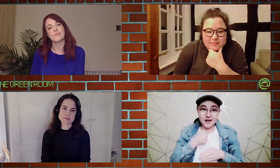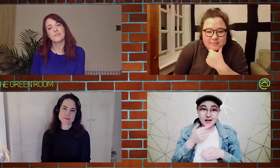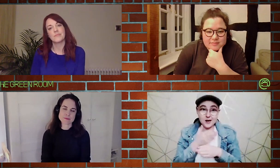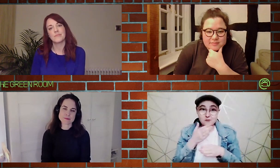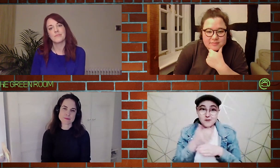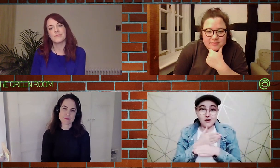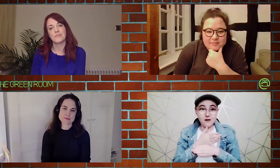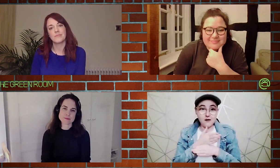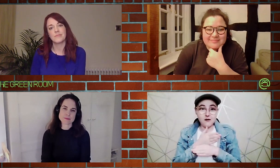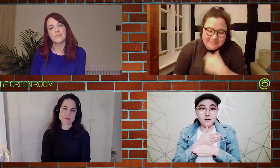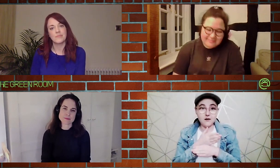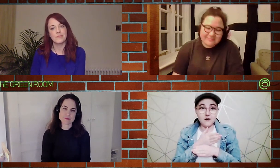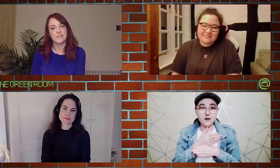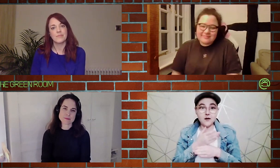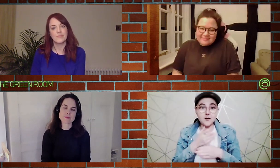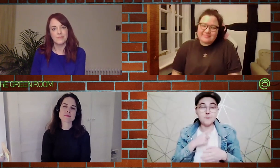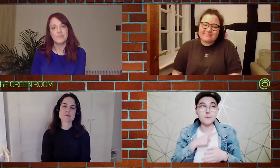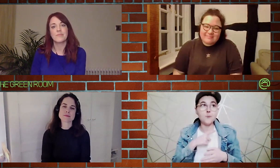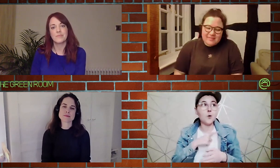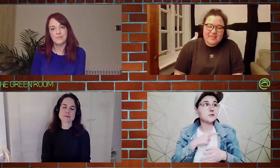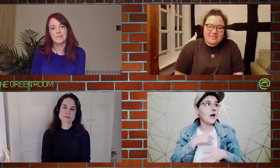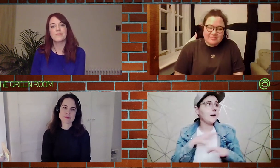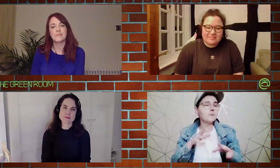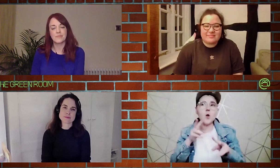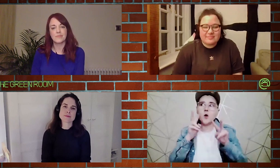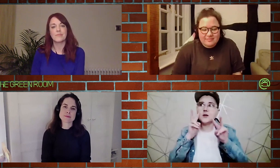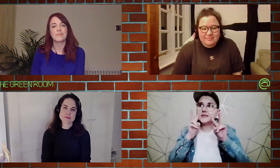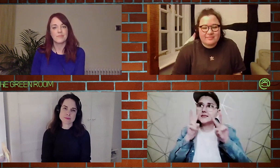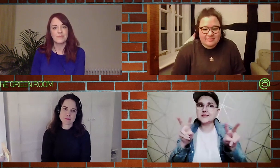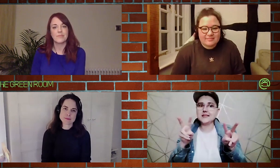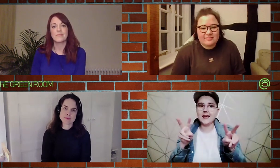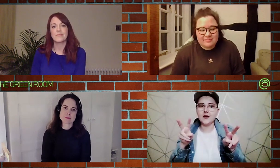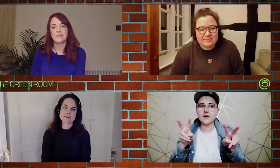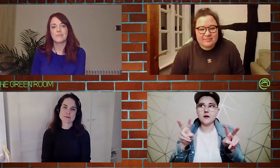talking about that because I was worried that it might affect my career